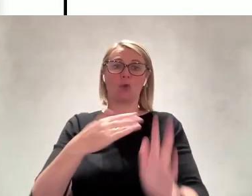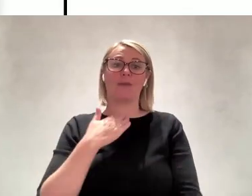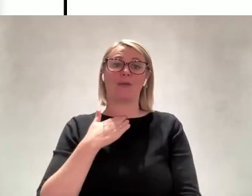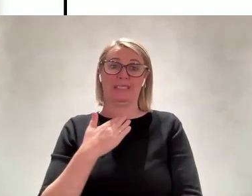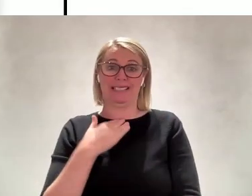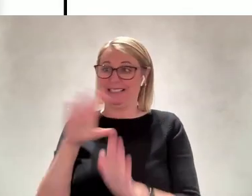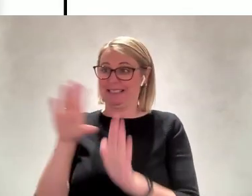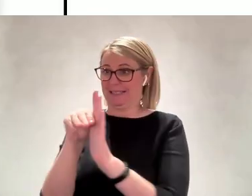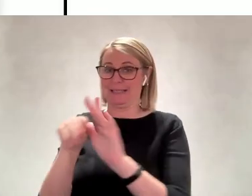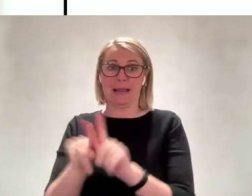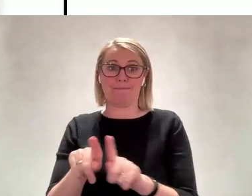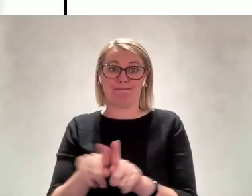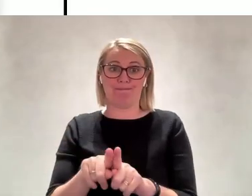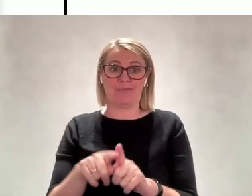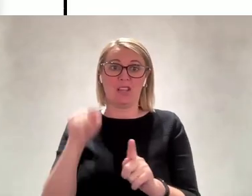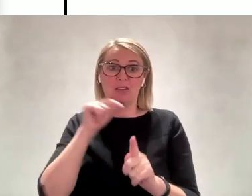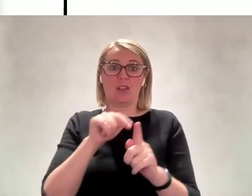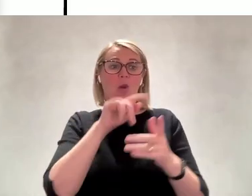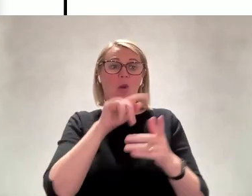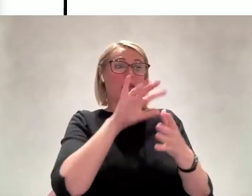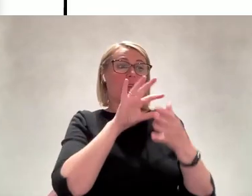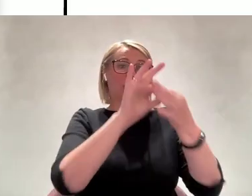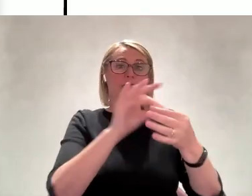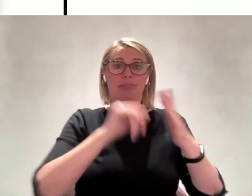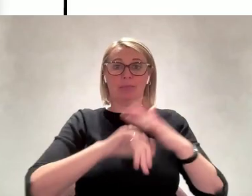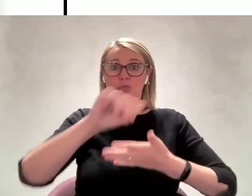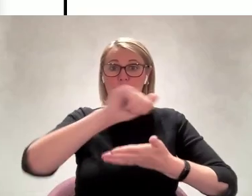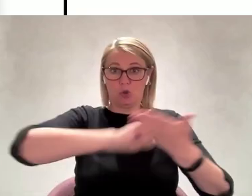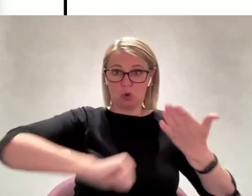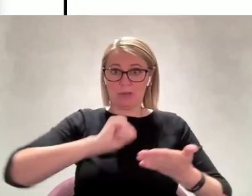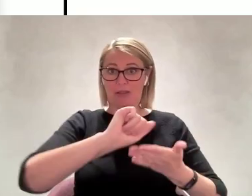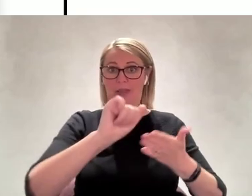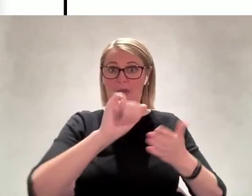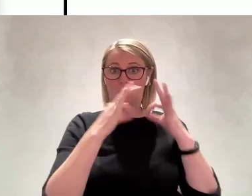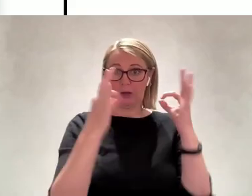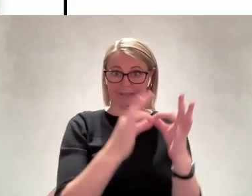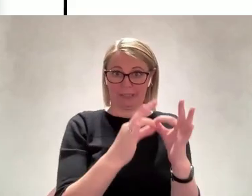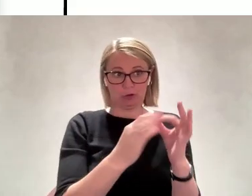They then engaged with someone from procurement in that particular organisation.